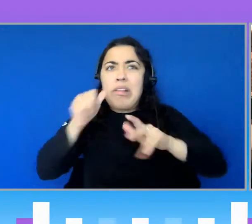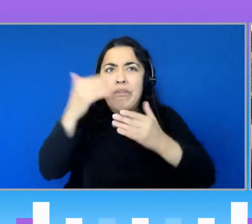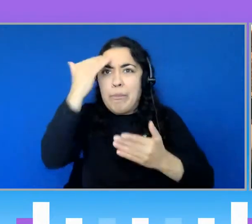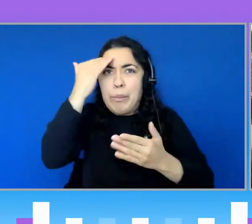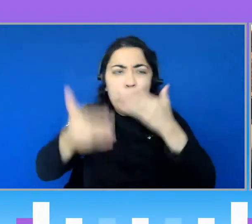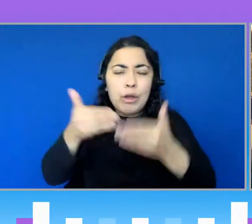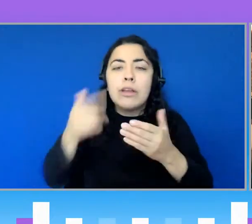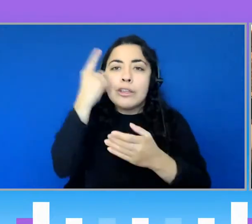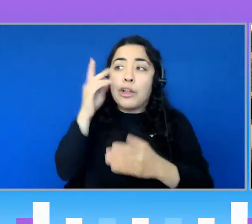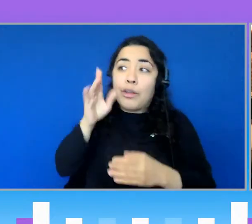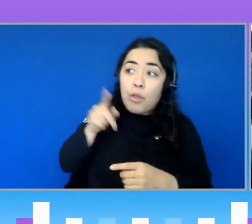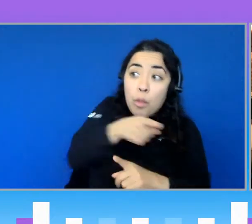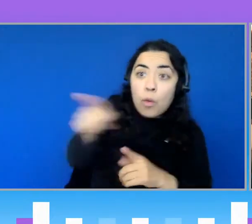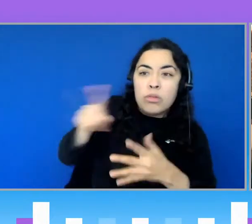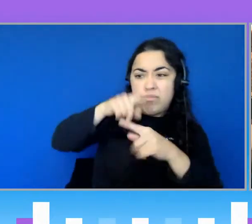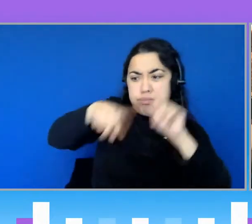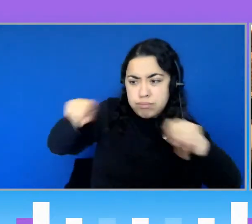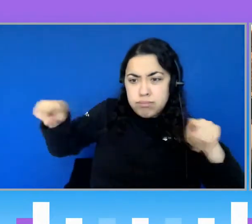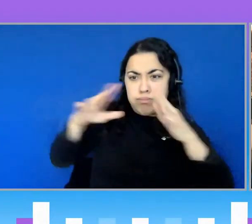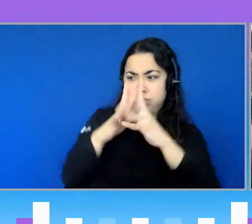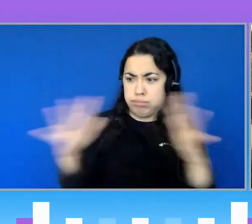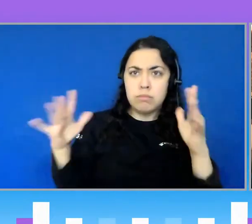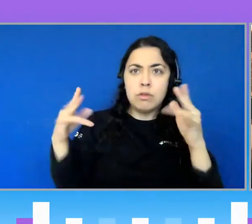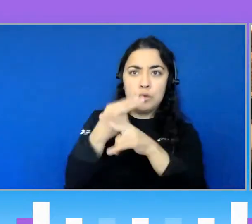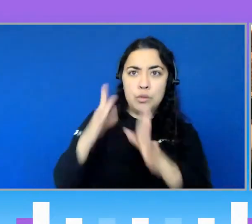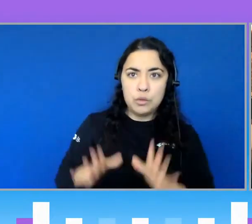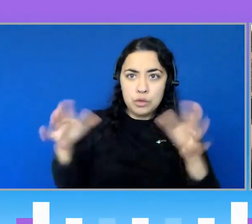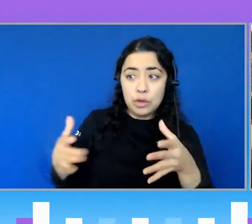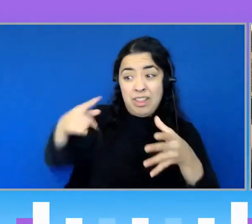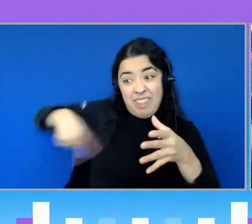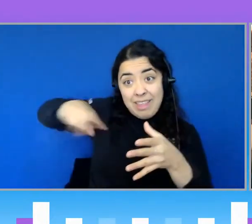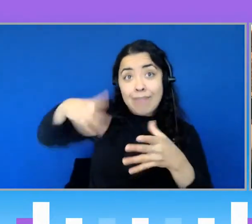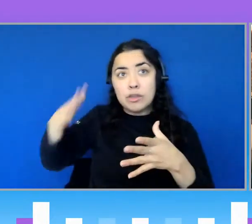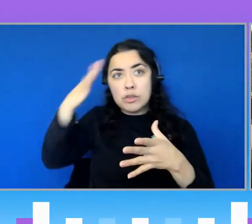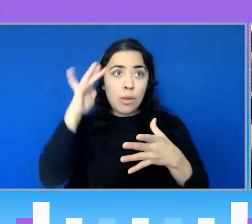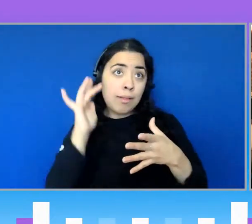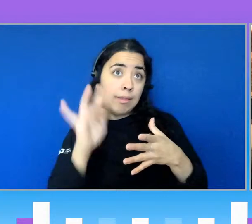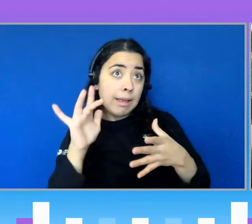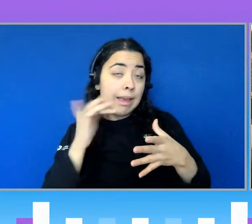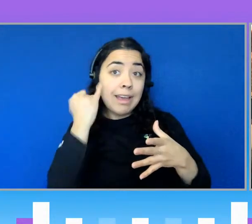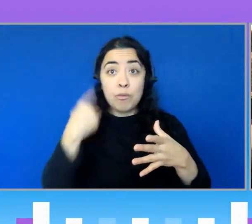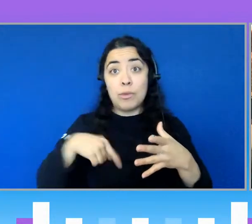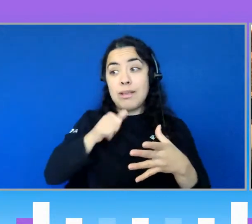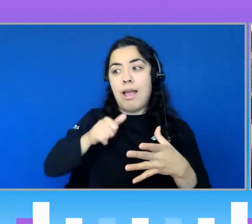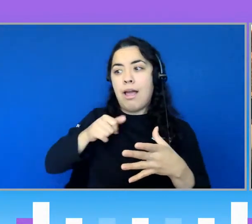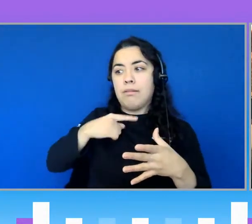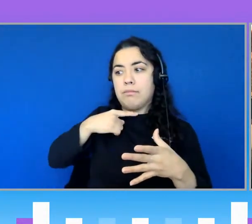those users. Would they know when they clicked on that link if we didn't expressly say it to them that it's opening up in a